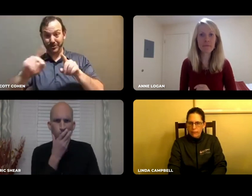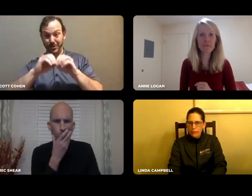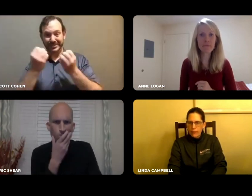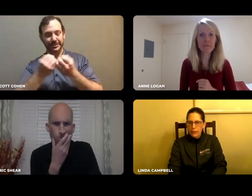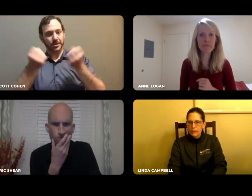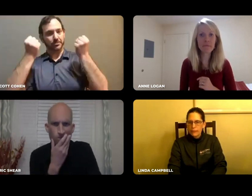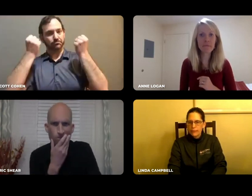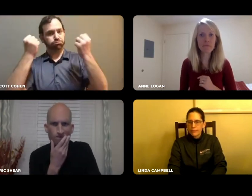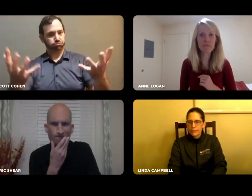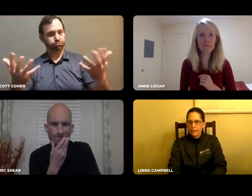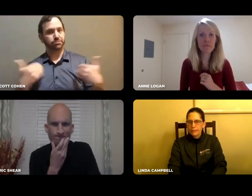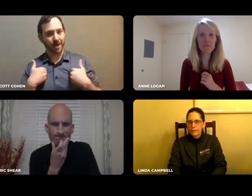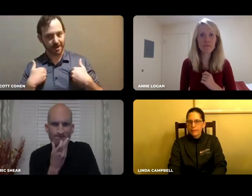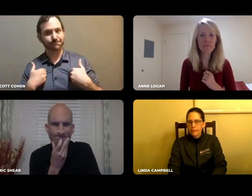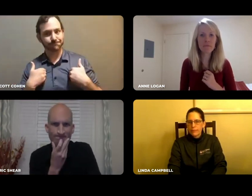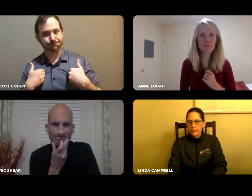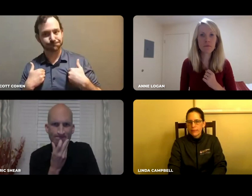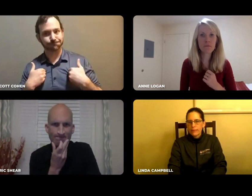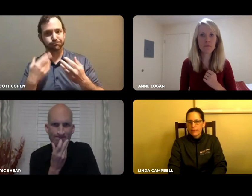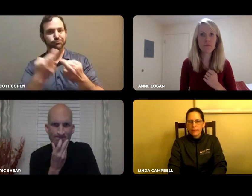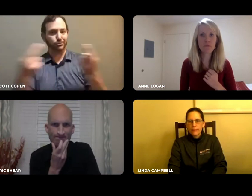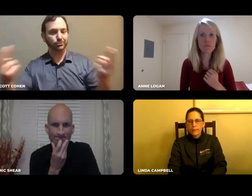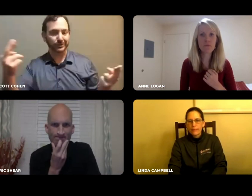A lot of these professional organizations also have